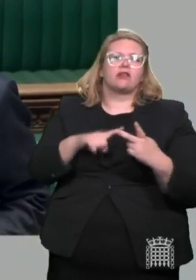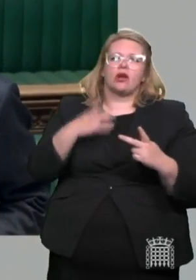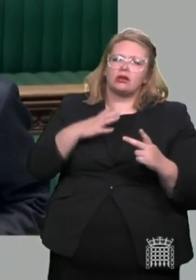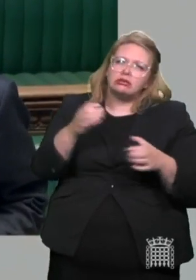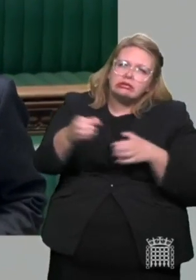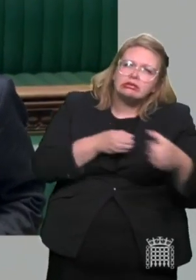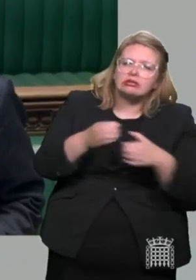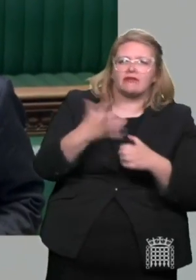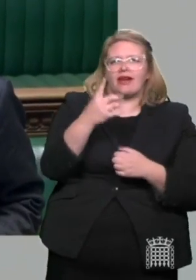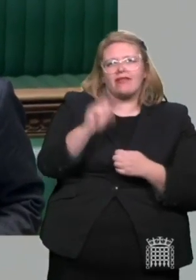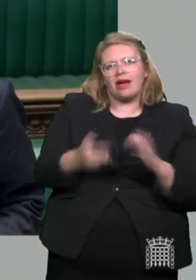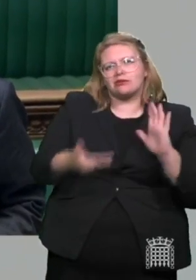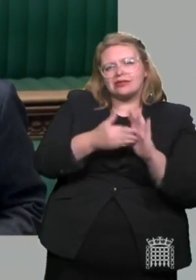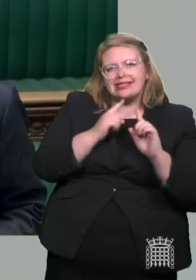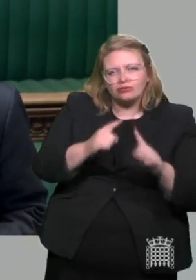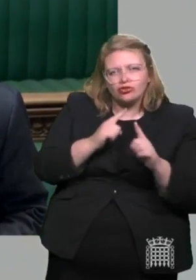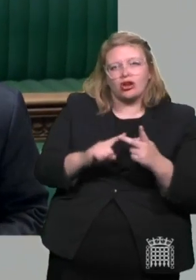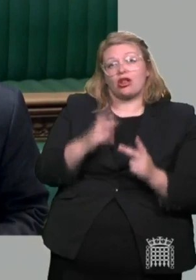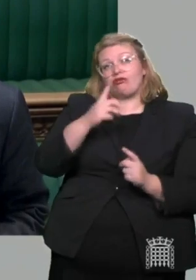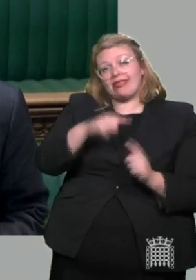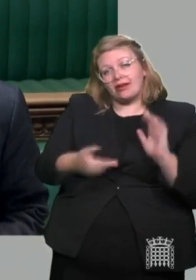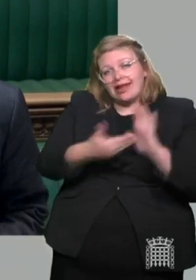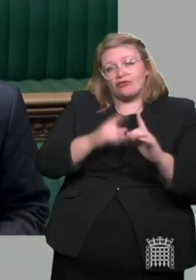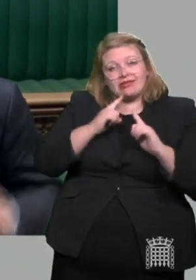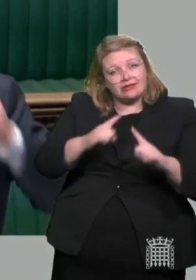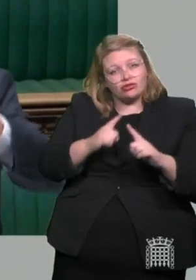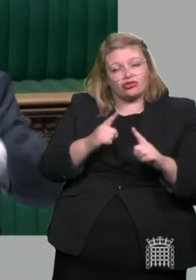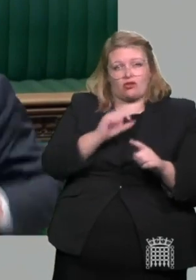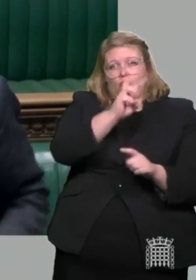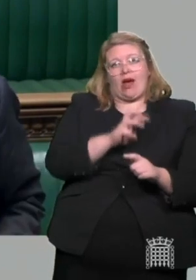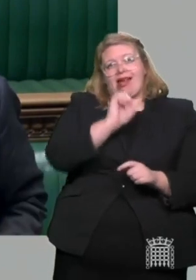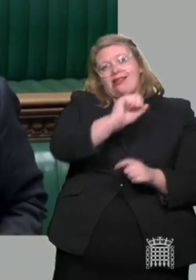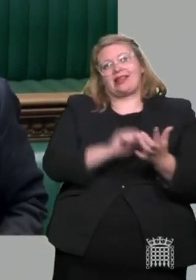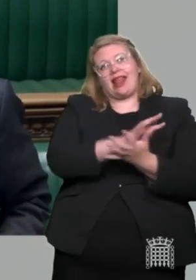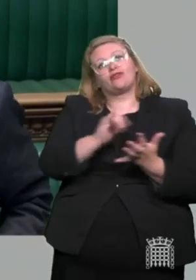getting 3,000 more nurses into the Welsh NHS; and solving the problems of the M4, which I